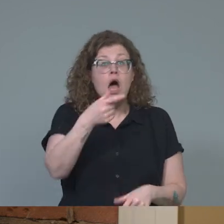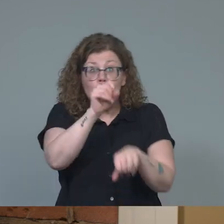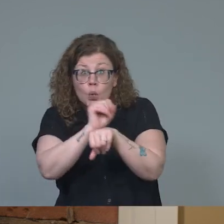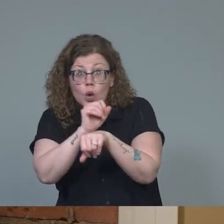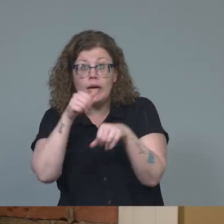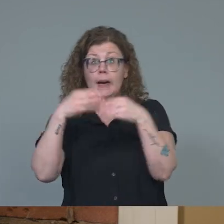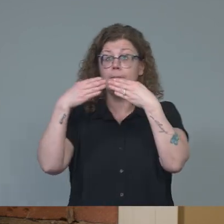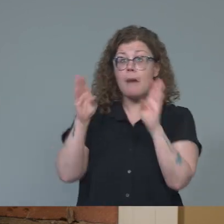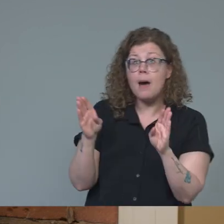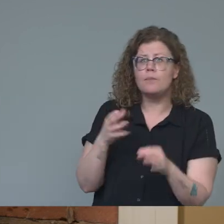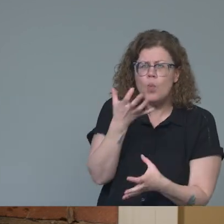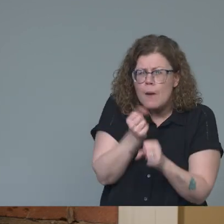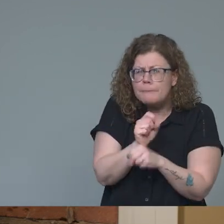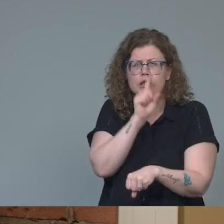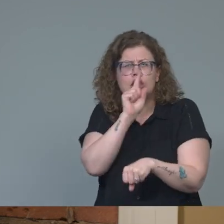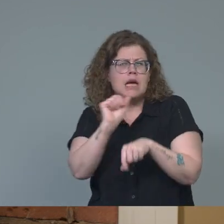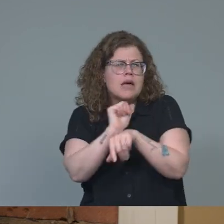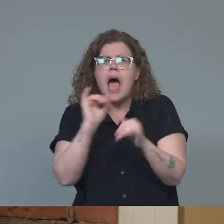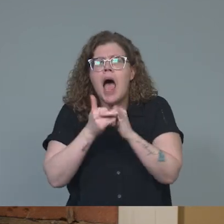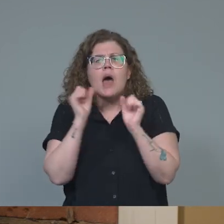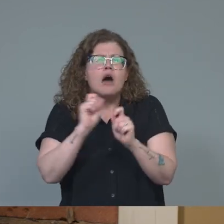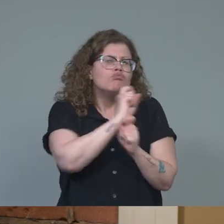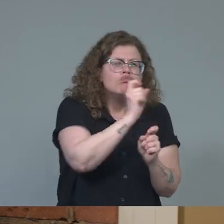collect all of that feedback, meaningfully utilize